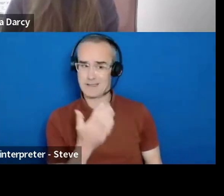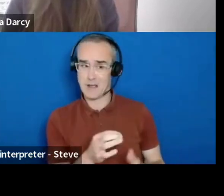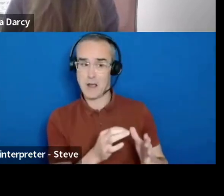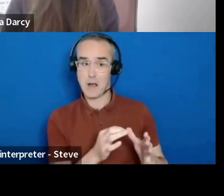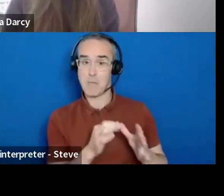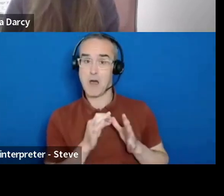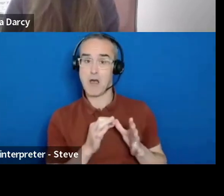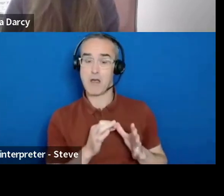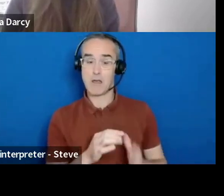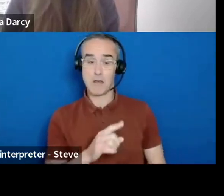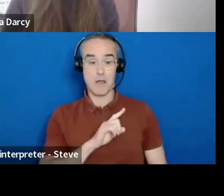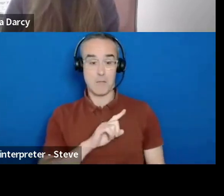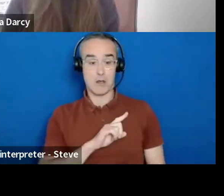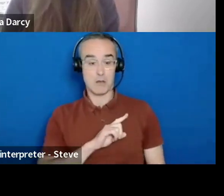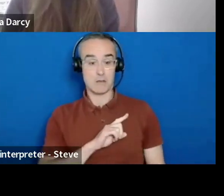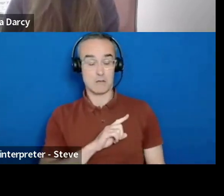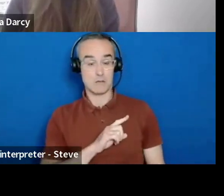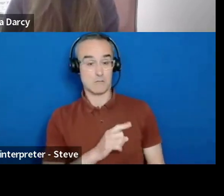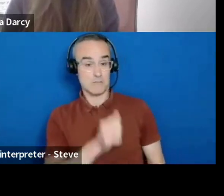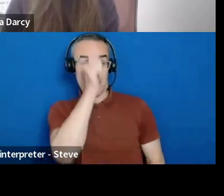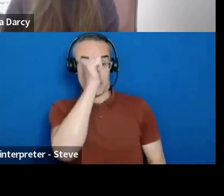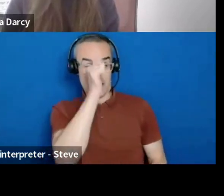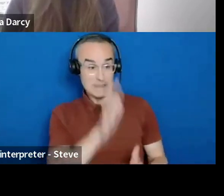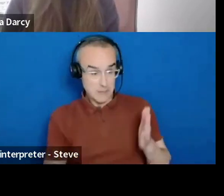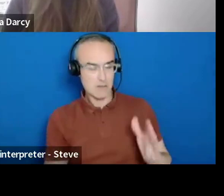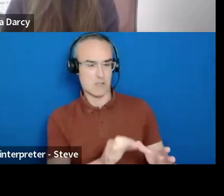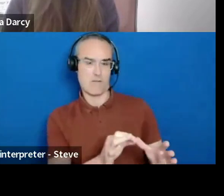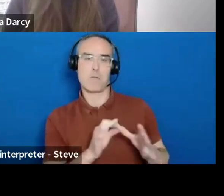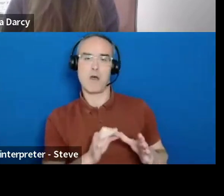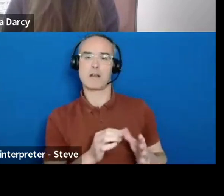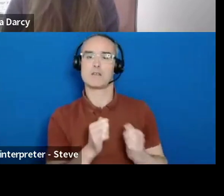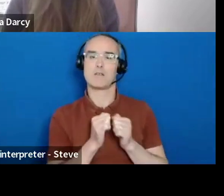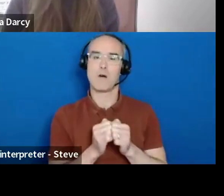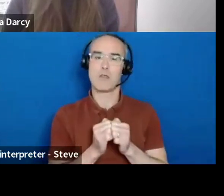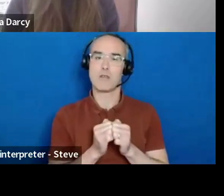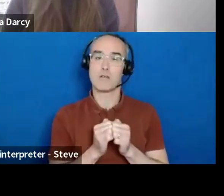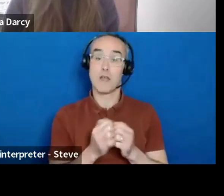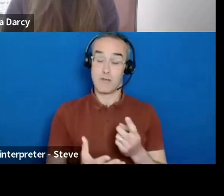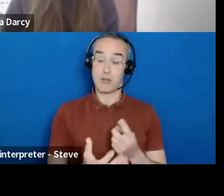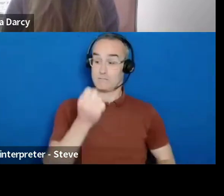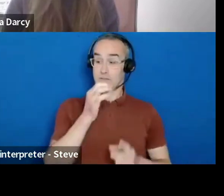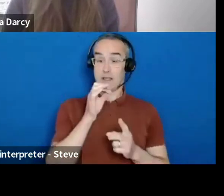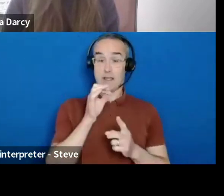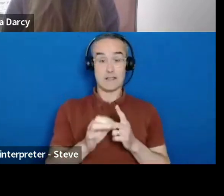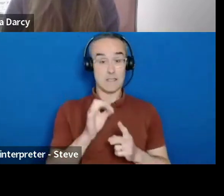the experience will probably be worthwhile. If you get to the interview, you may get some feedback if you're not successfully